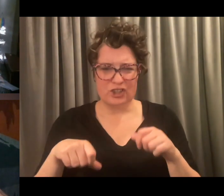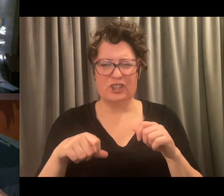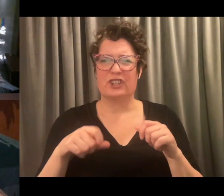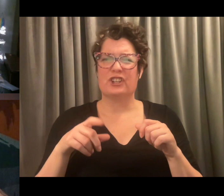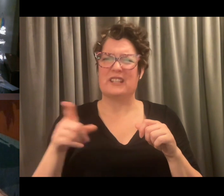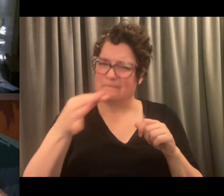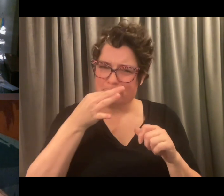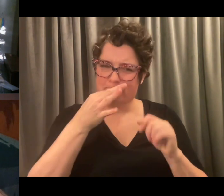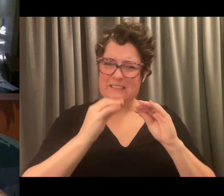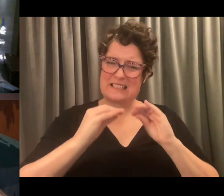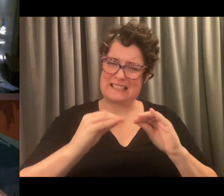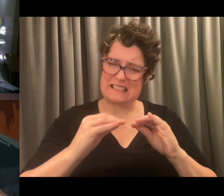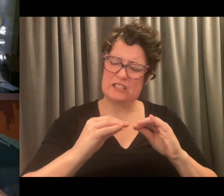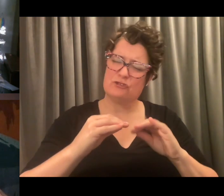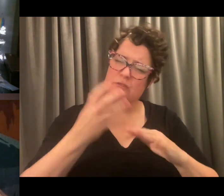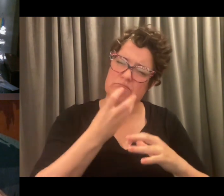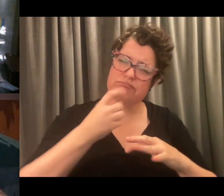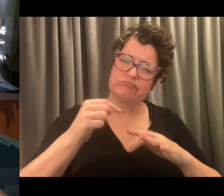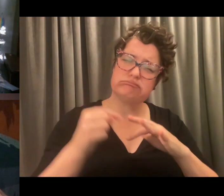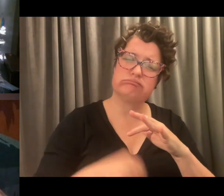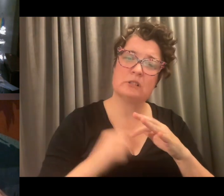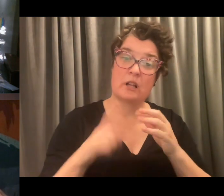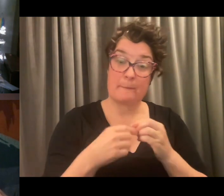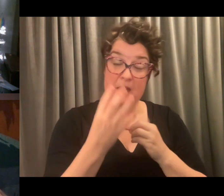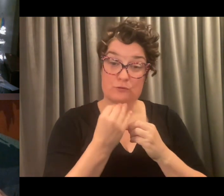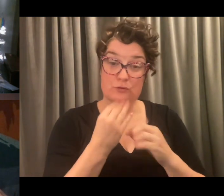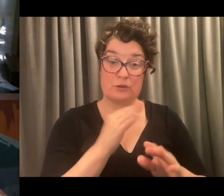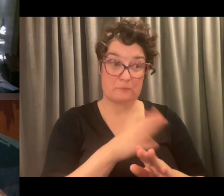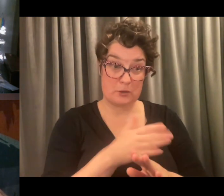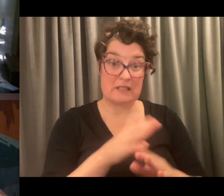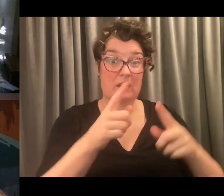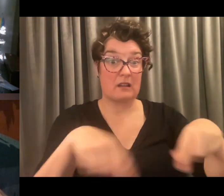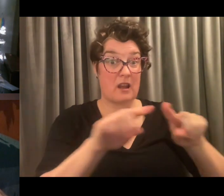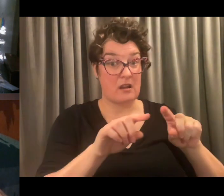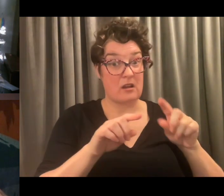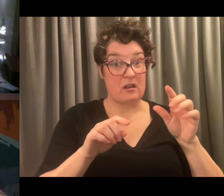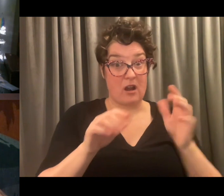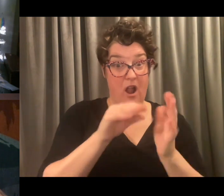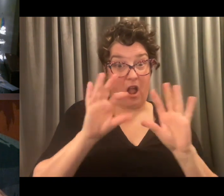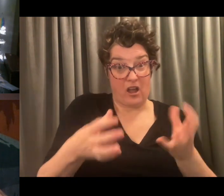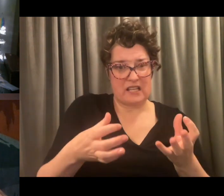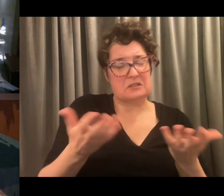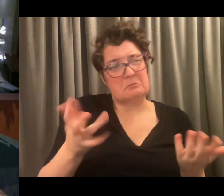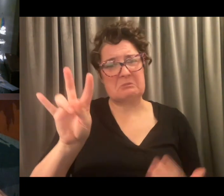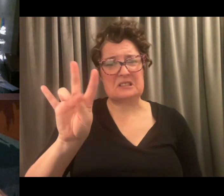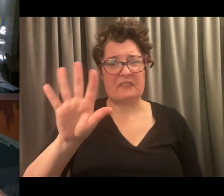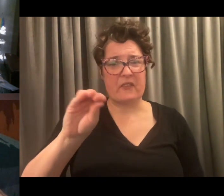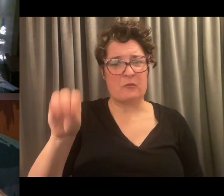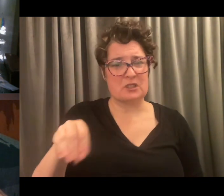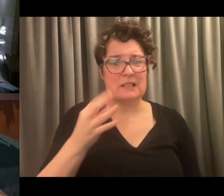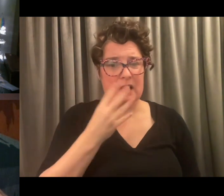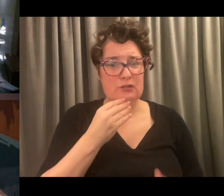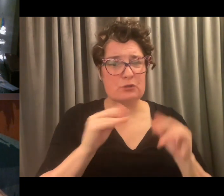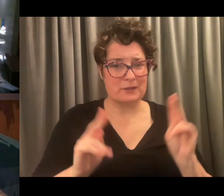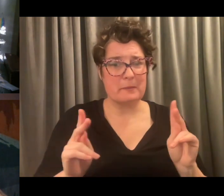music to an audience that was, I would say, 75% Jewish people, um, and 25%